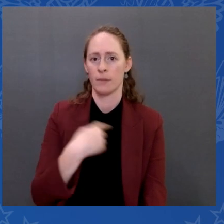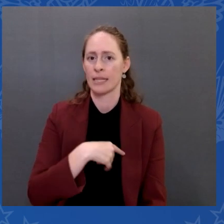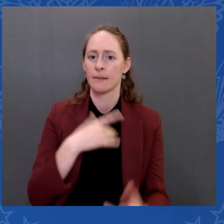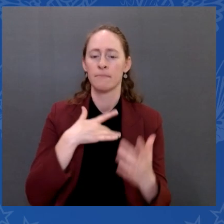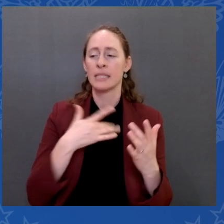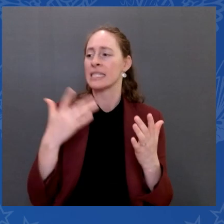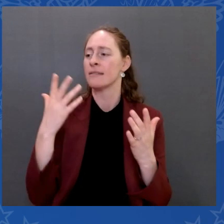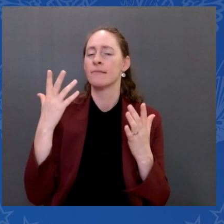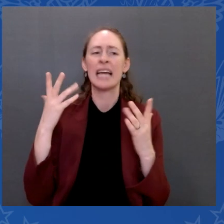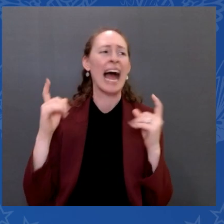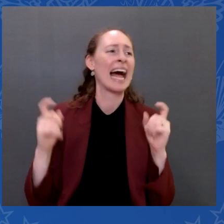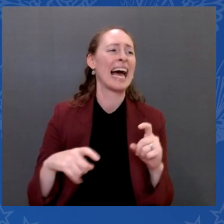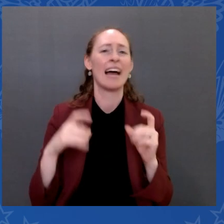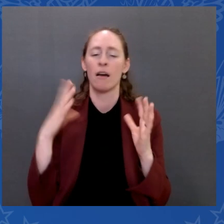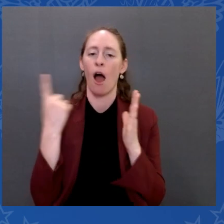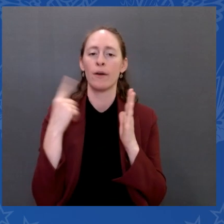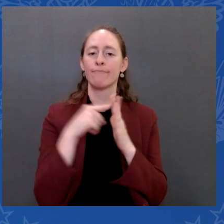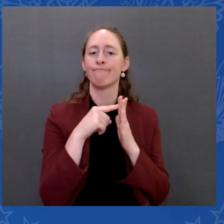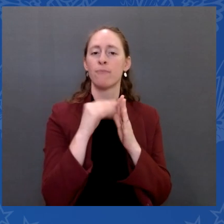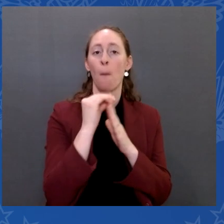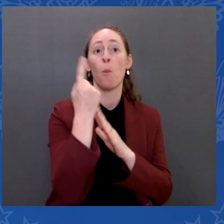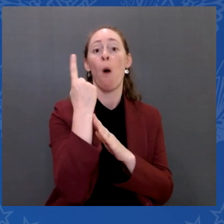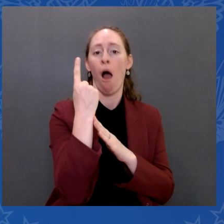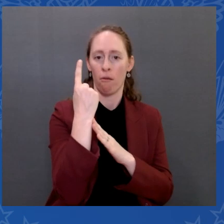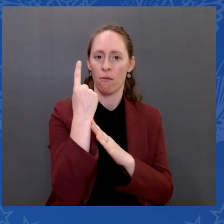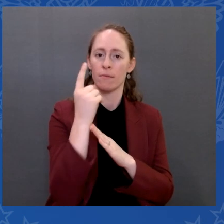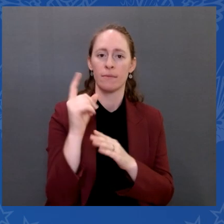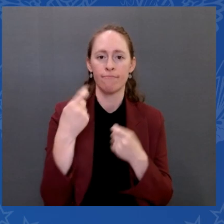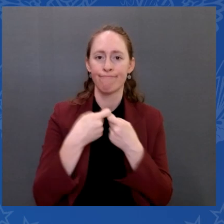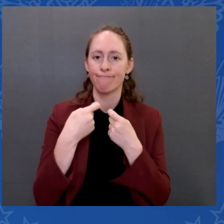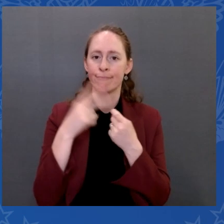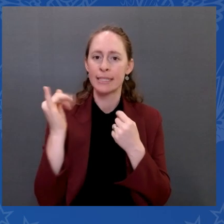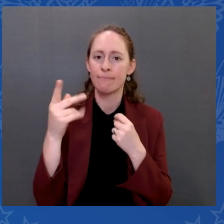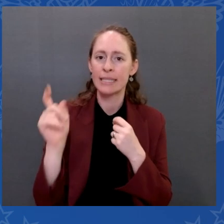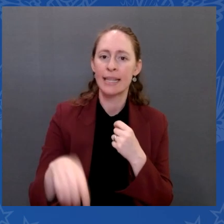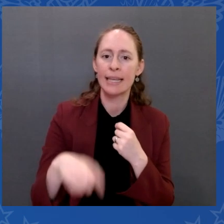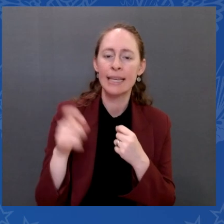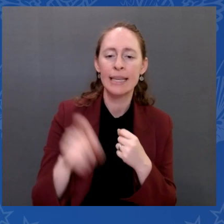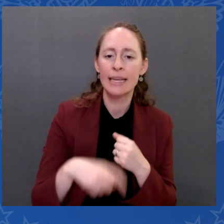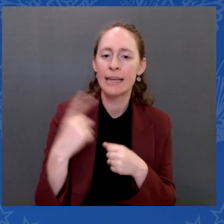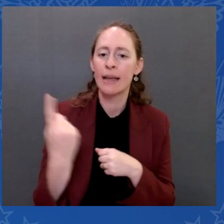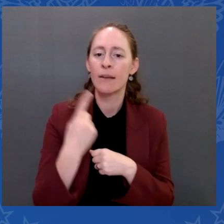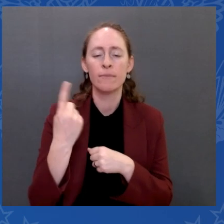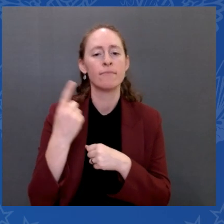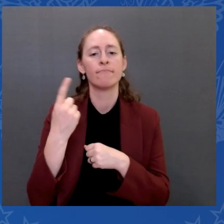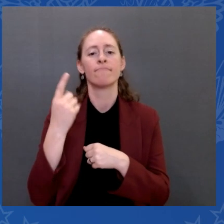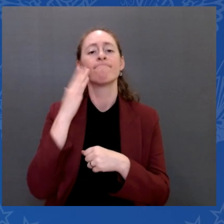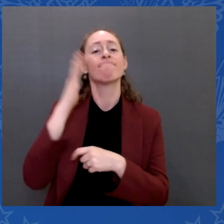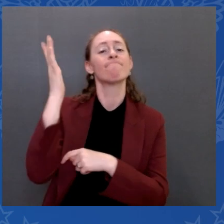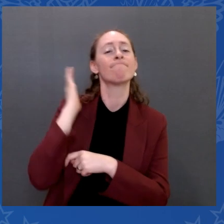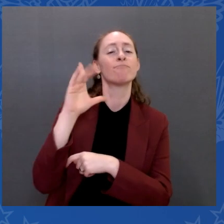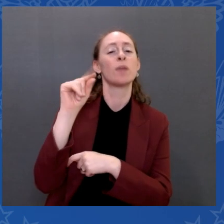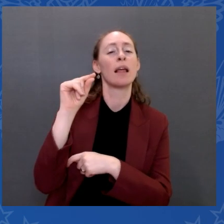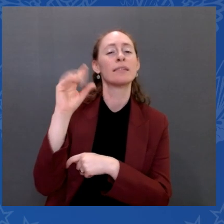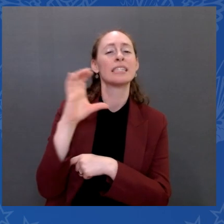they are the steel of the 21st century. They are what make everything happen in the industrial sector, just as they do in the medical sector.